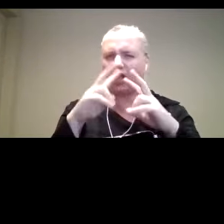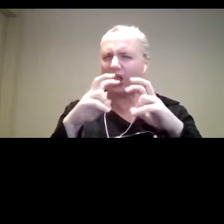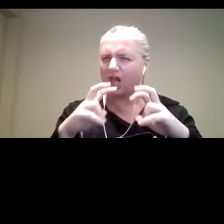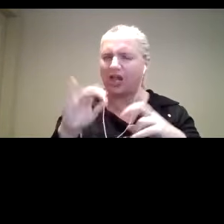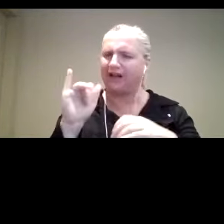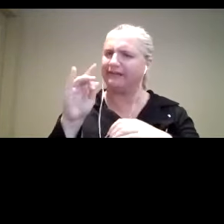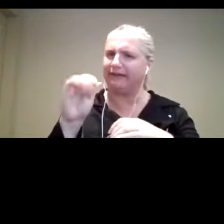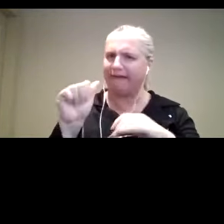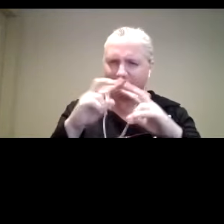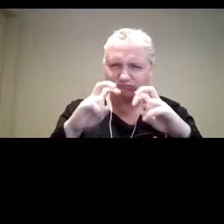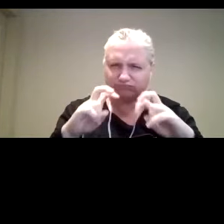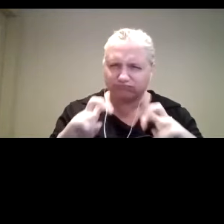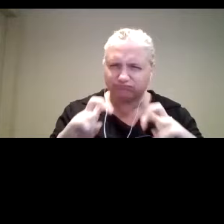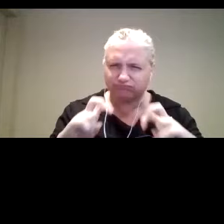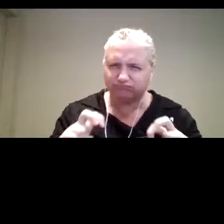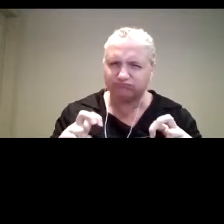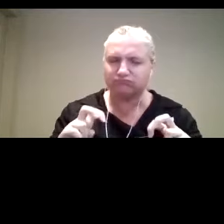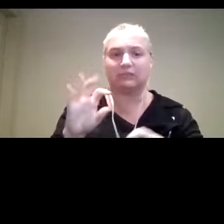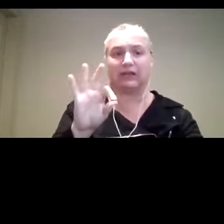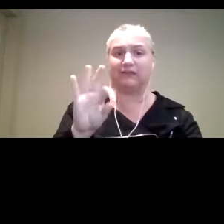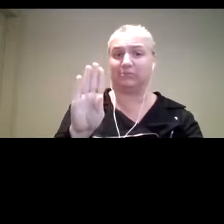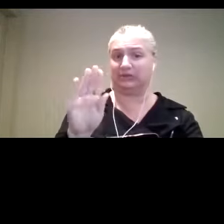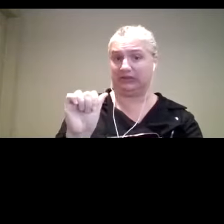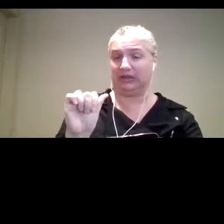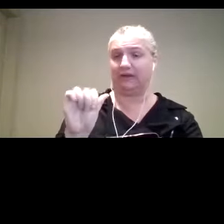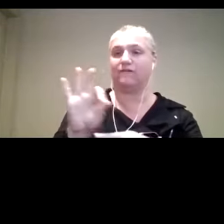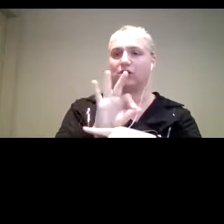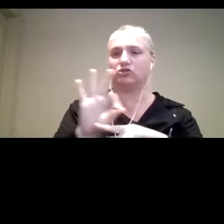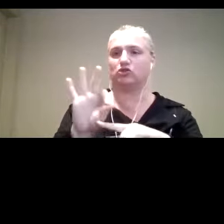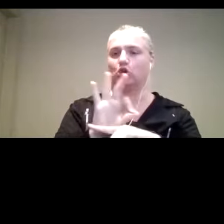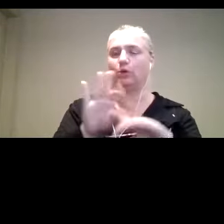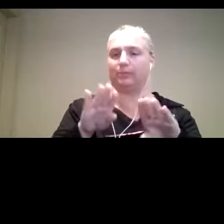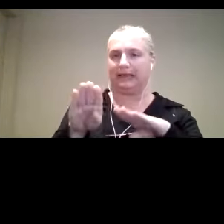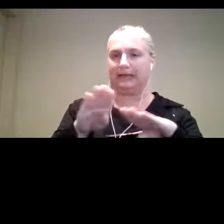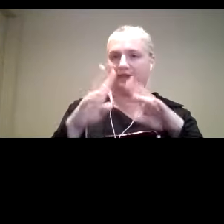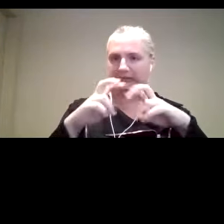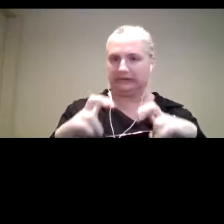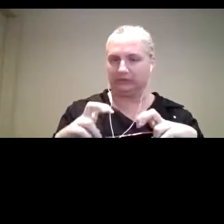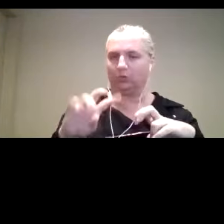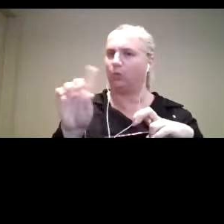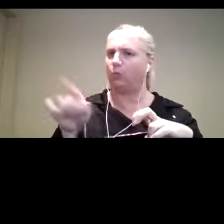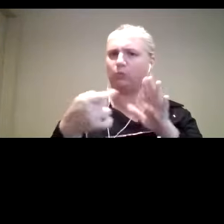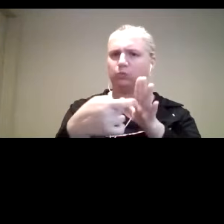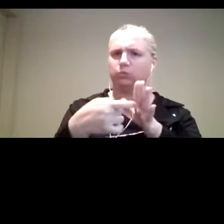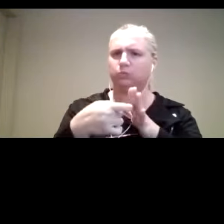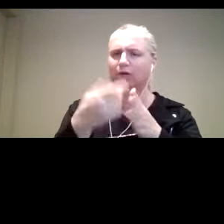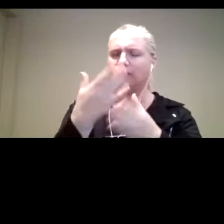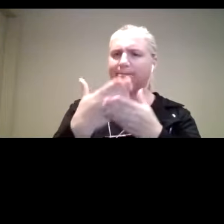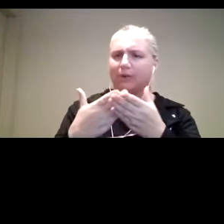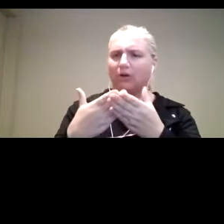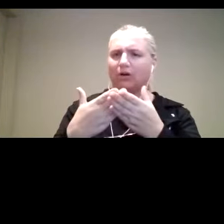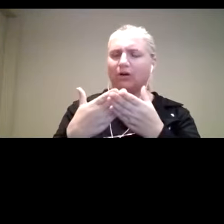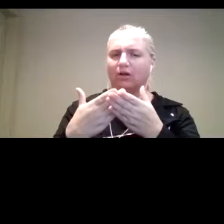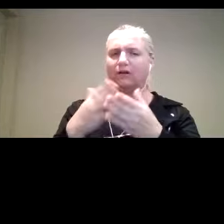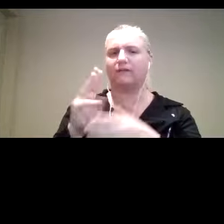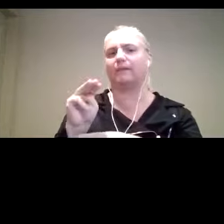is that FBA, functional behavior assessment, is only required as part of a manifestation determination